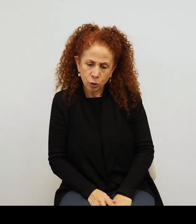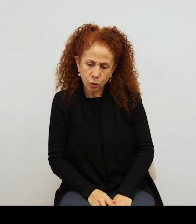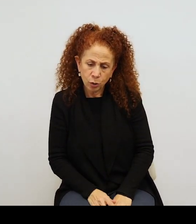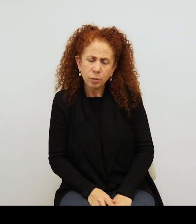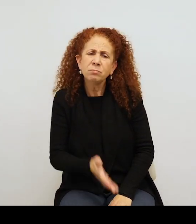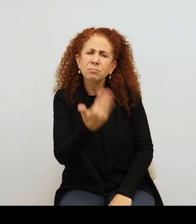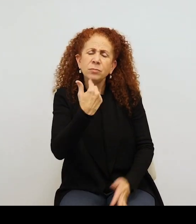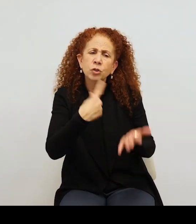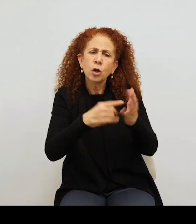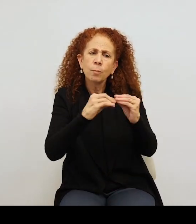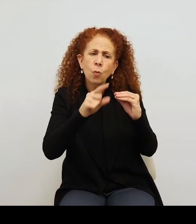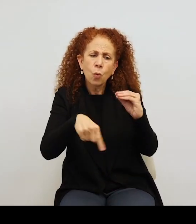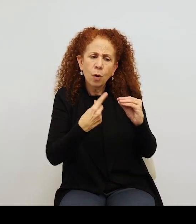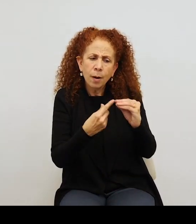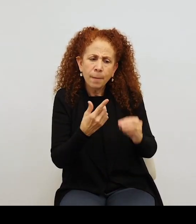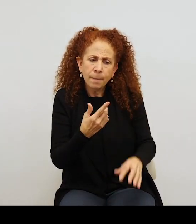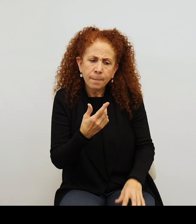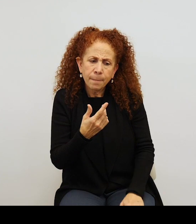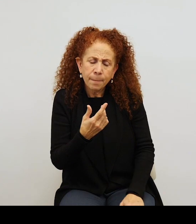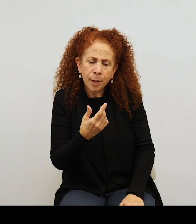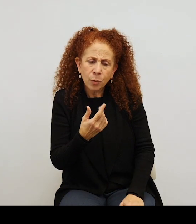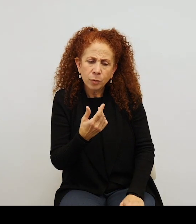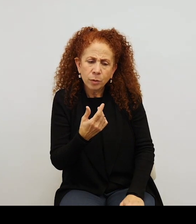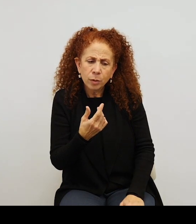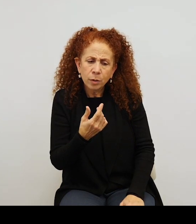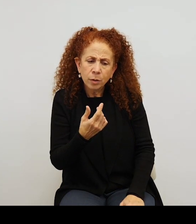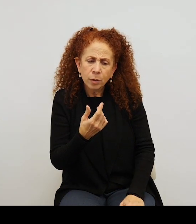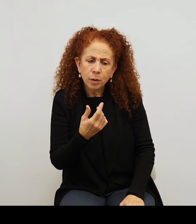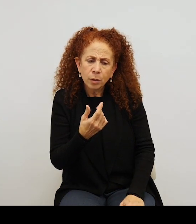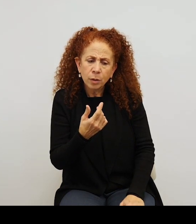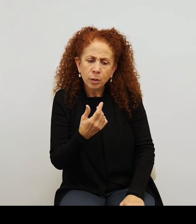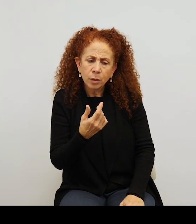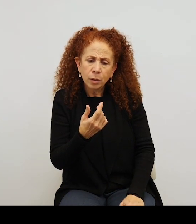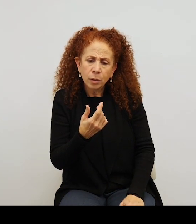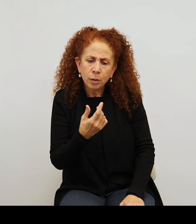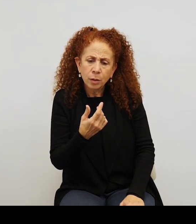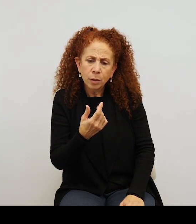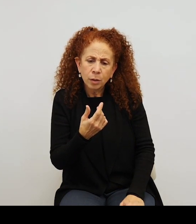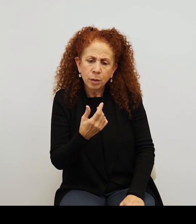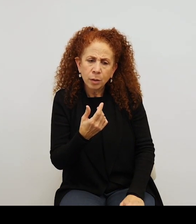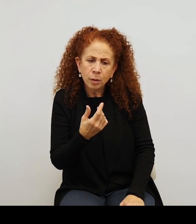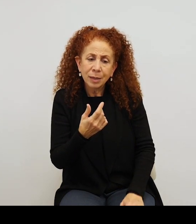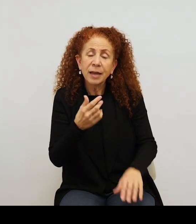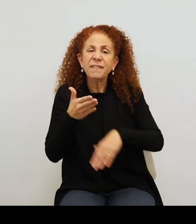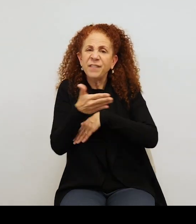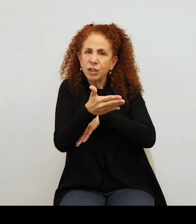about a question you left unanswered. And I have a personal interest in this. But can fish be kin?